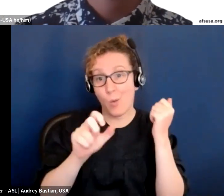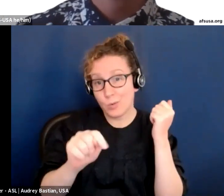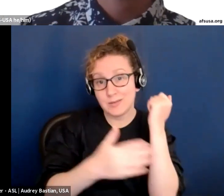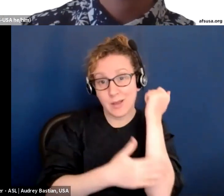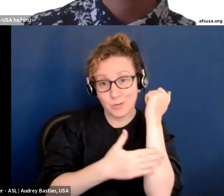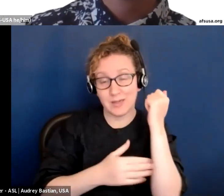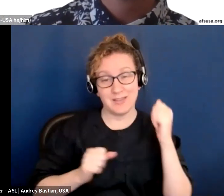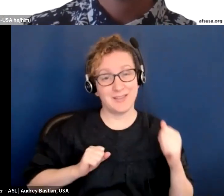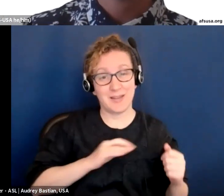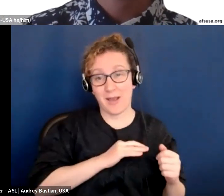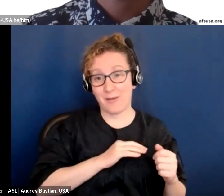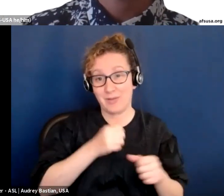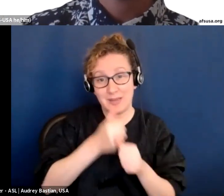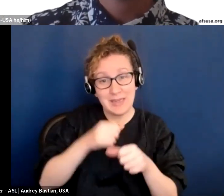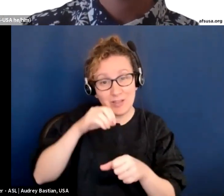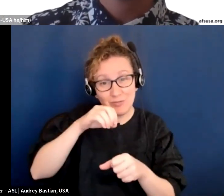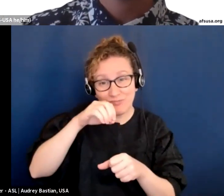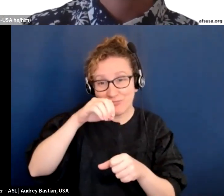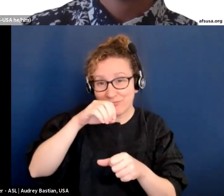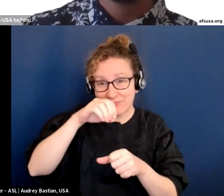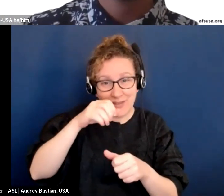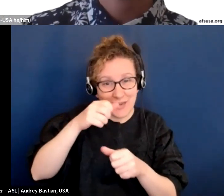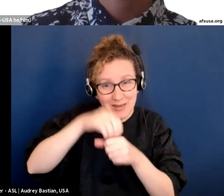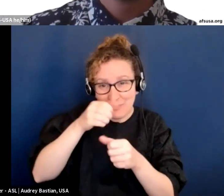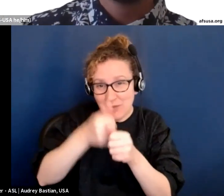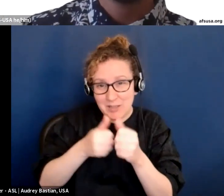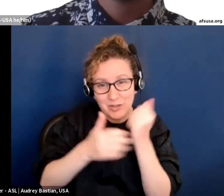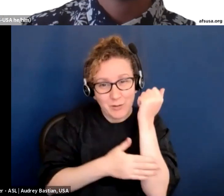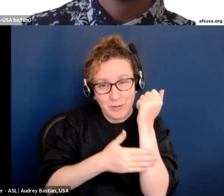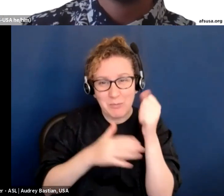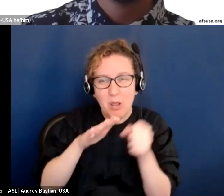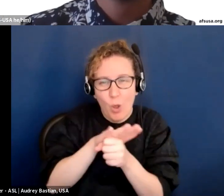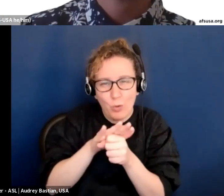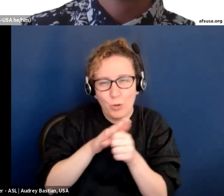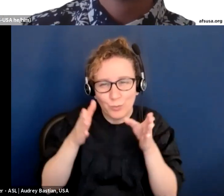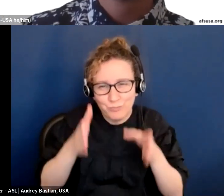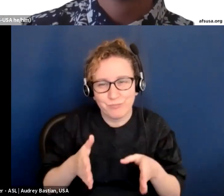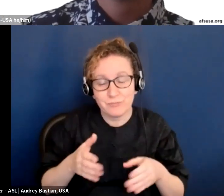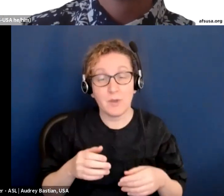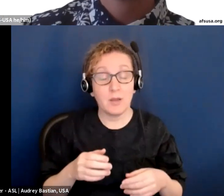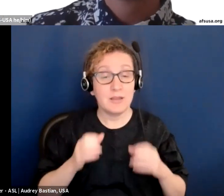of our countries that are locals, citizens, and they are able to not only give us a feel